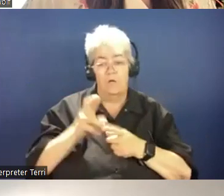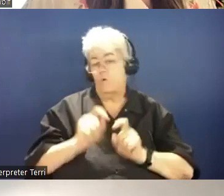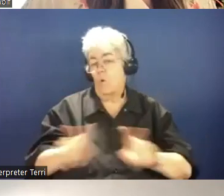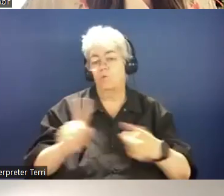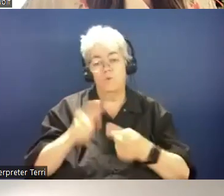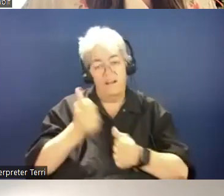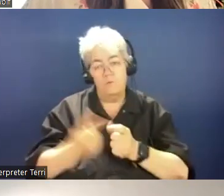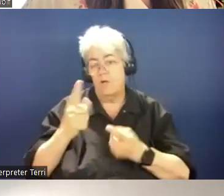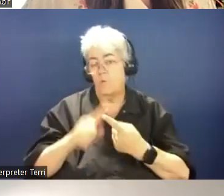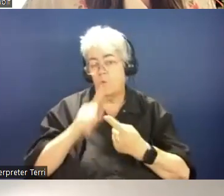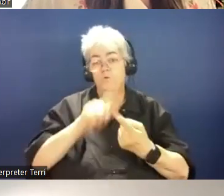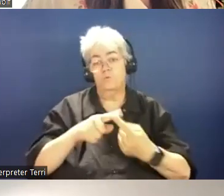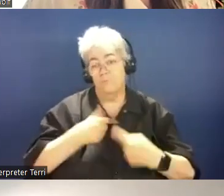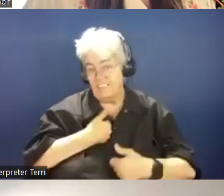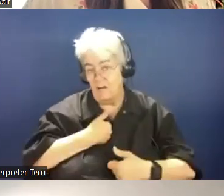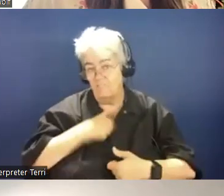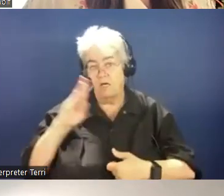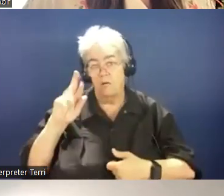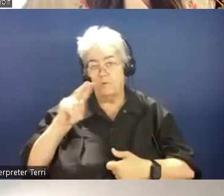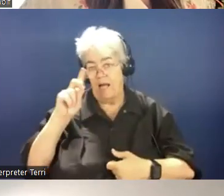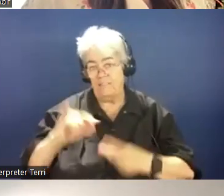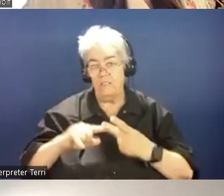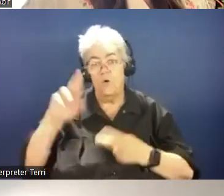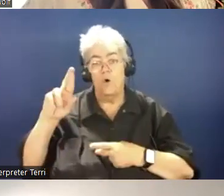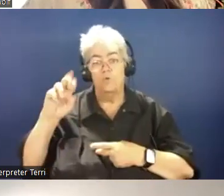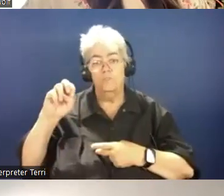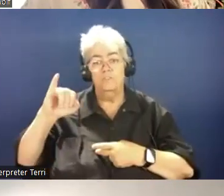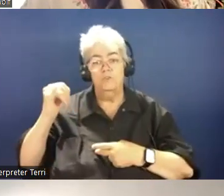go to myself, Brandy, or ReJeania. One of us can make sure you get the